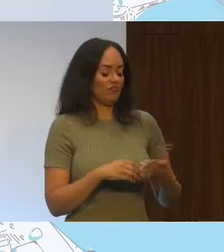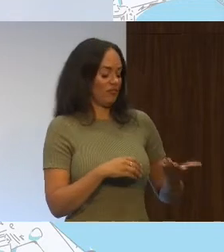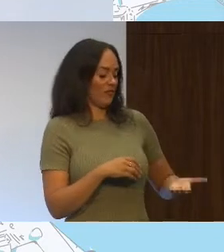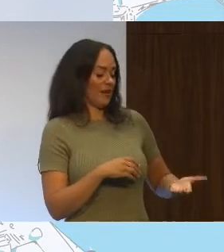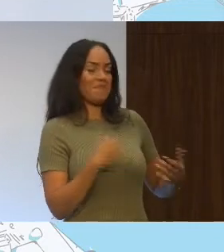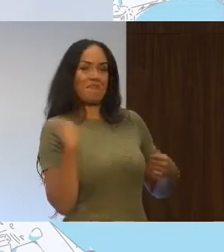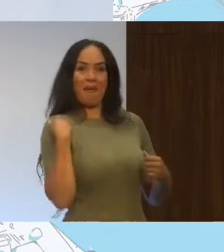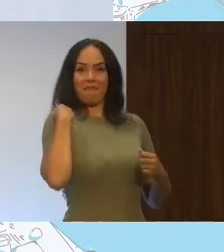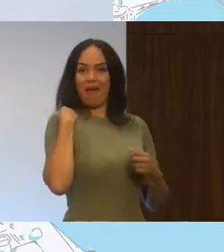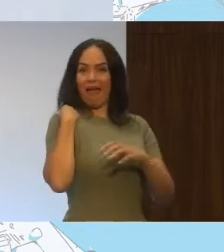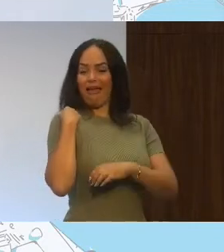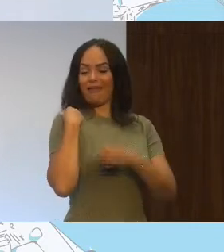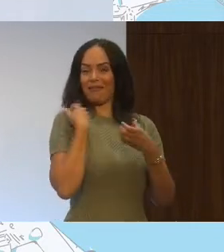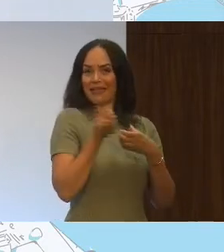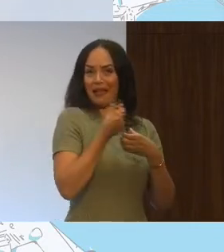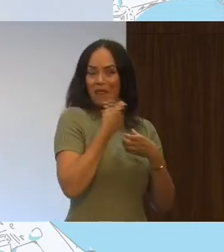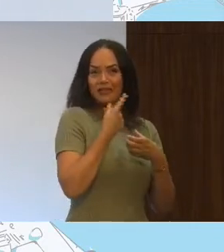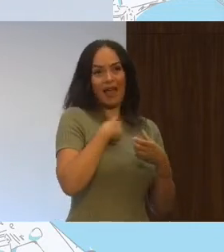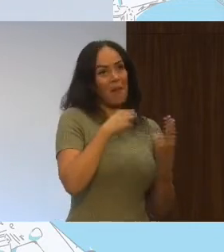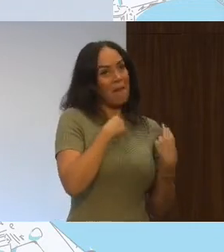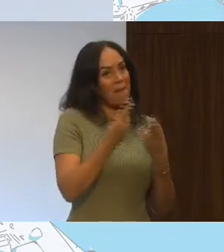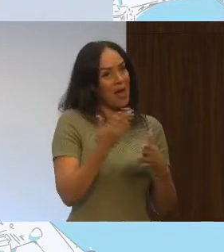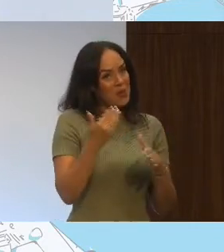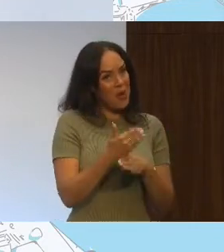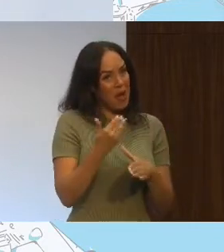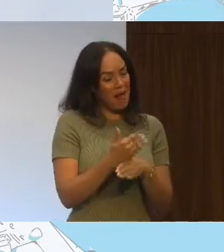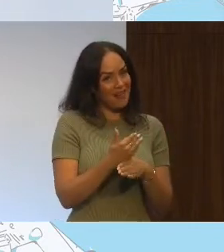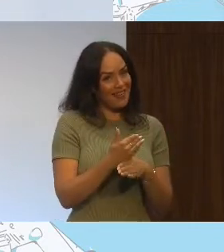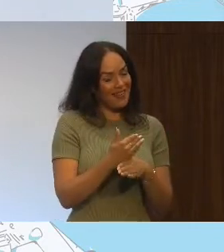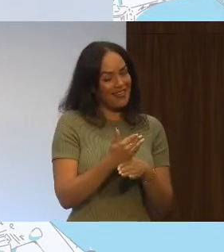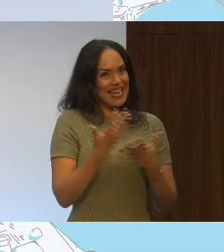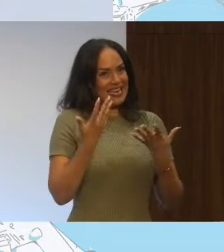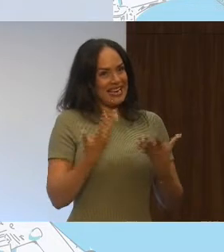I have returned to work. I'm now qualifying as a mindfulness and meditation coach.